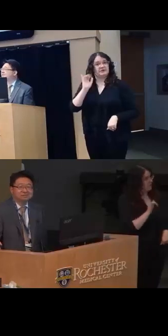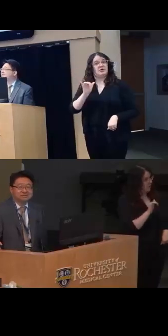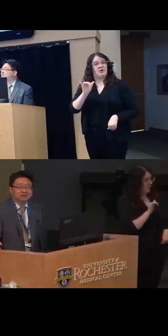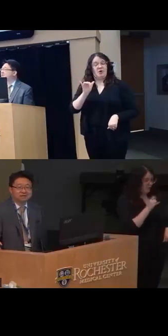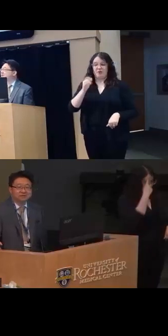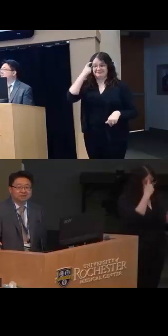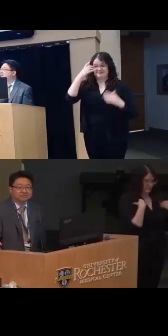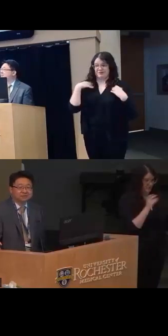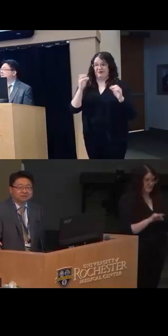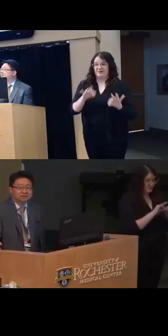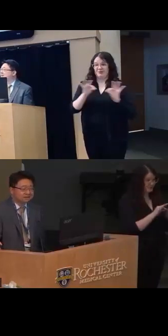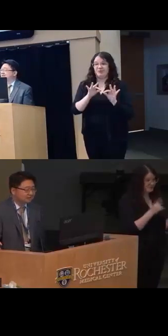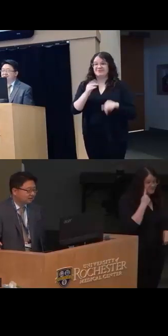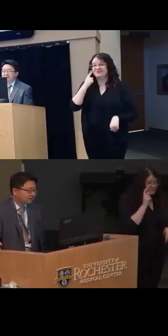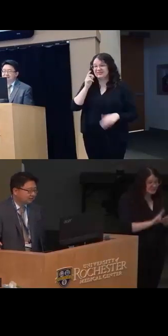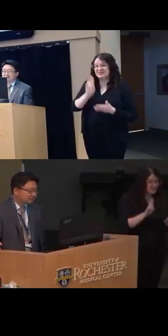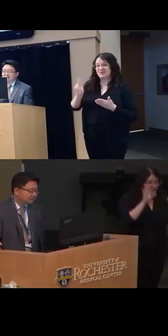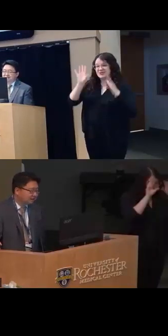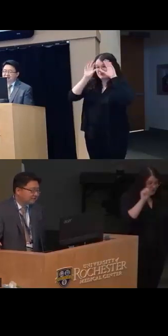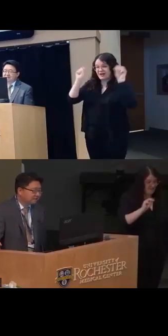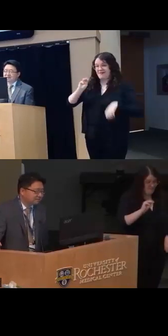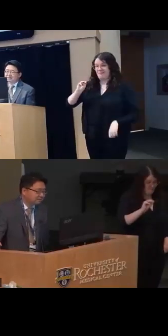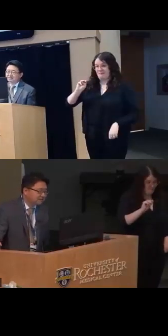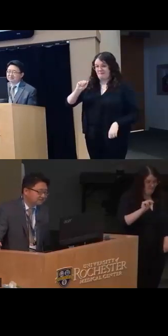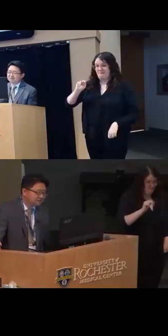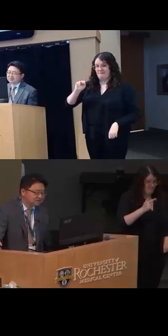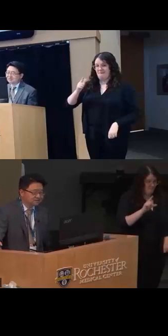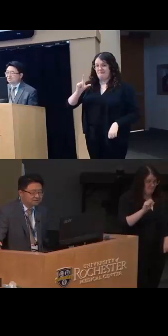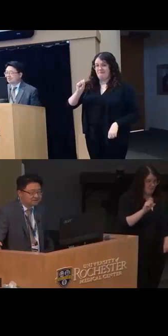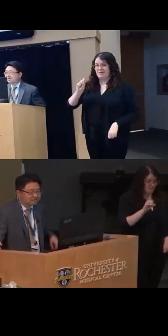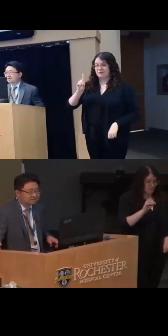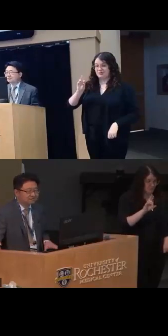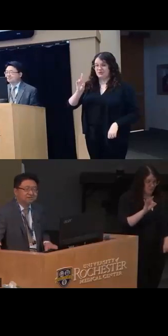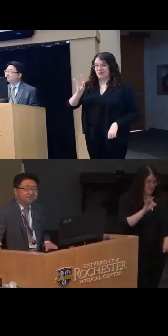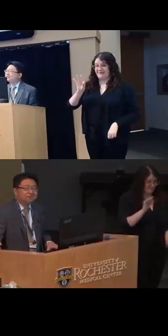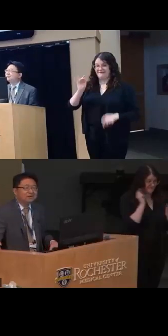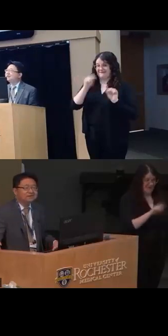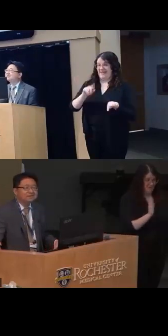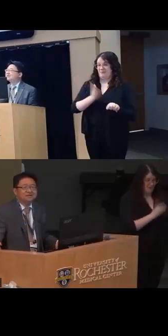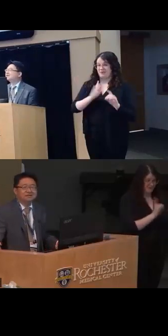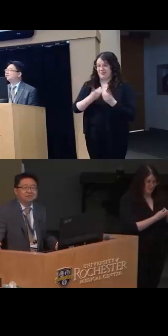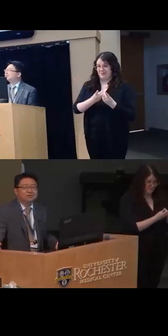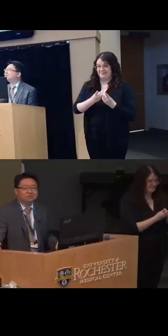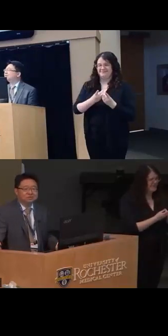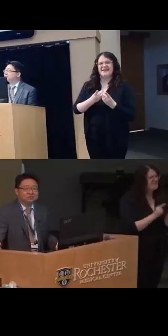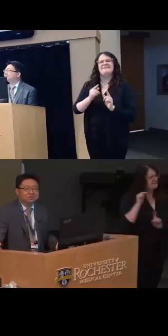also visited our department and the comment from this trustee was that what is it that you don't do